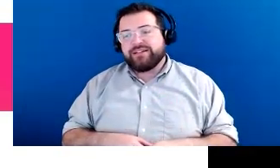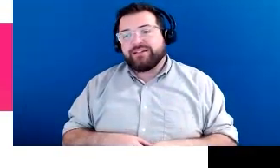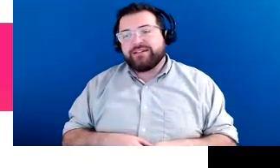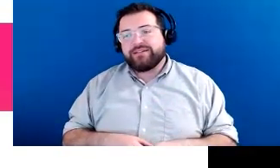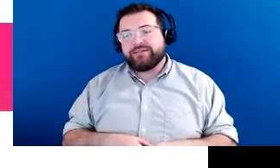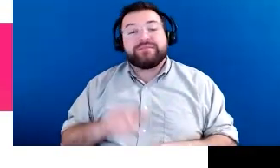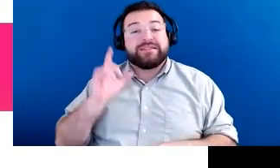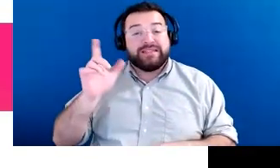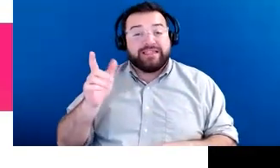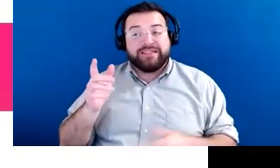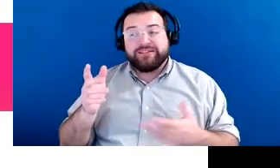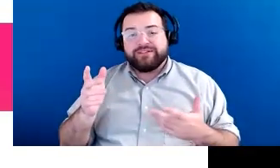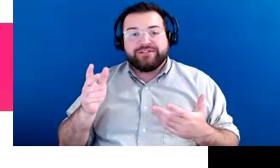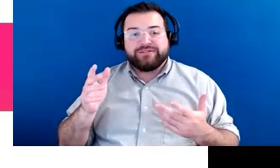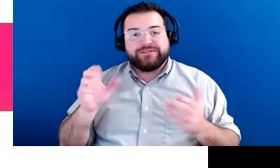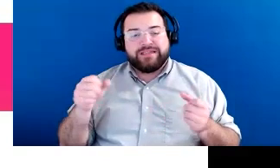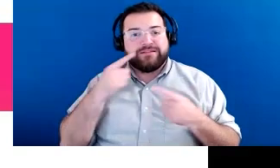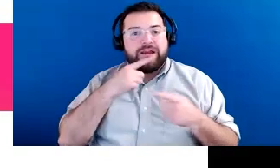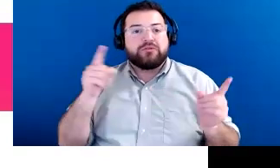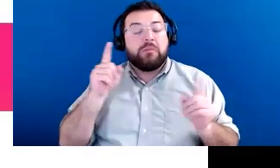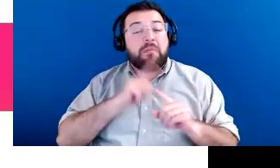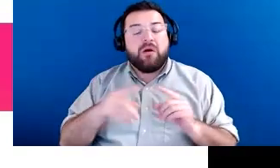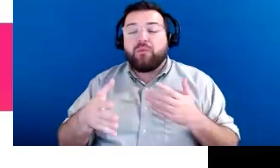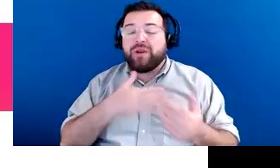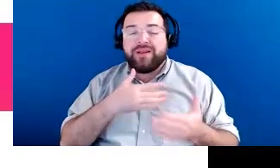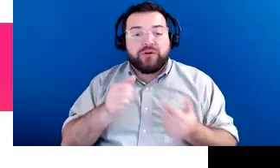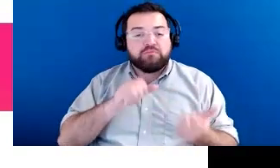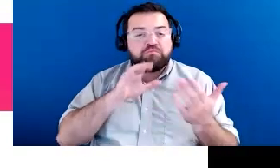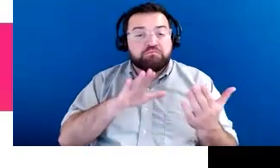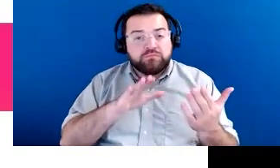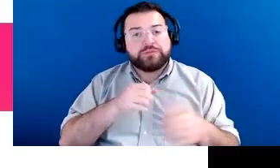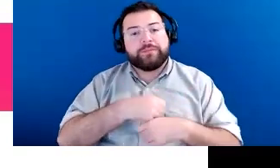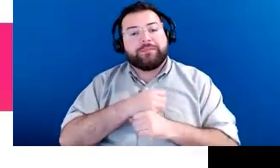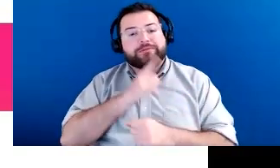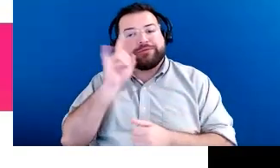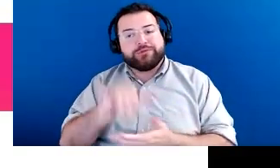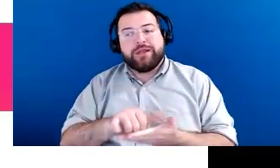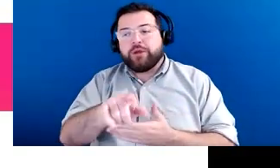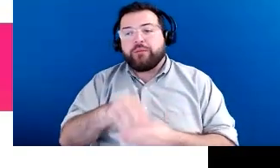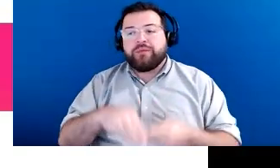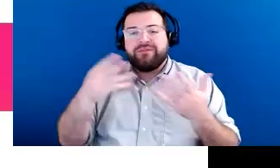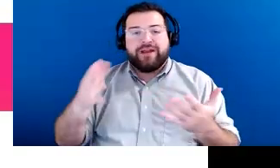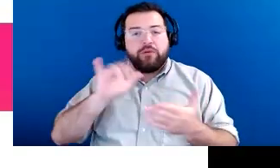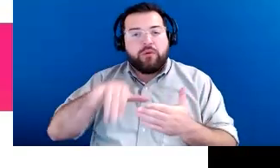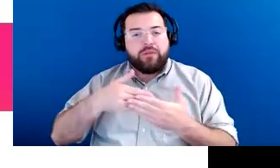Whatever it is, you know, just make sure that you provide this information and outline it to the students